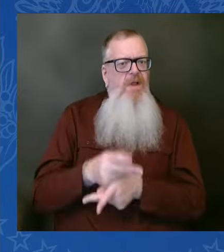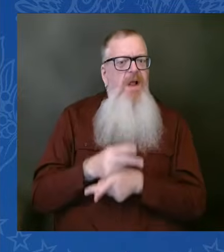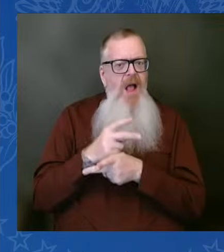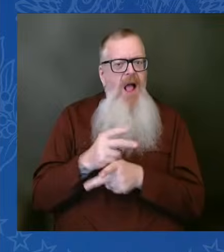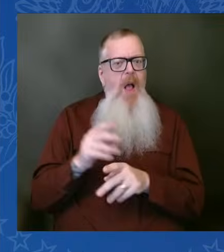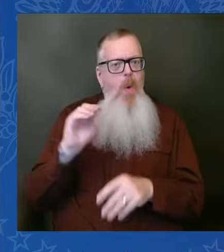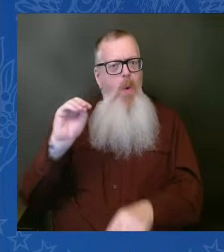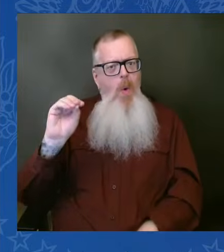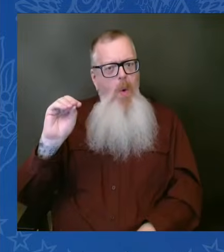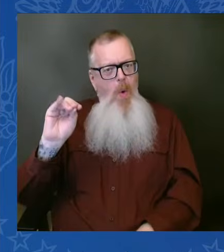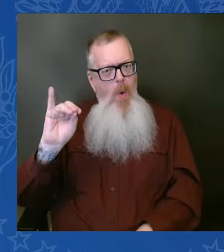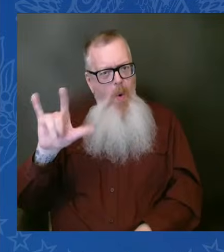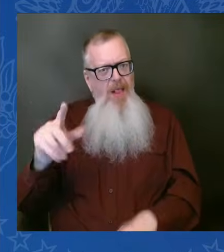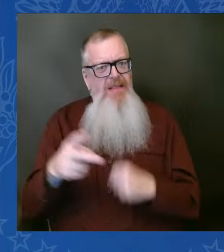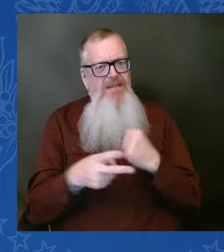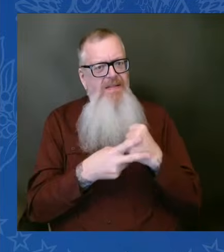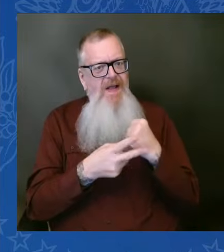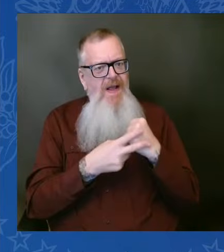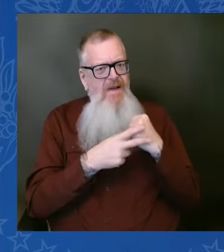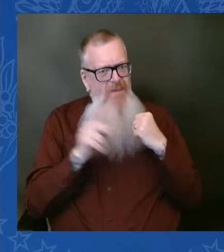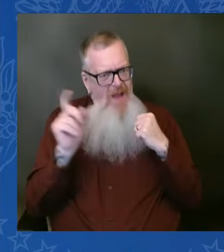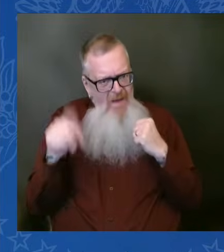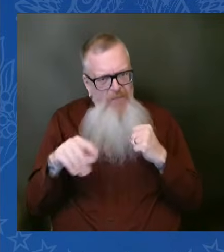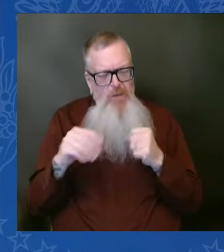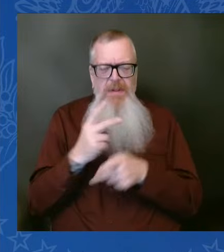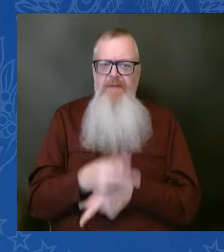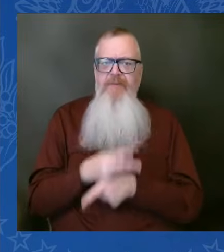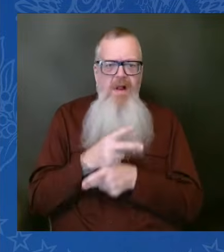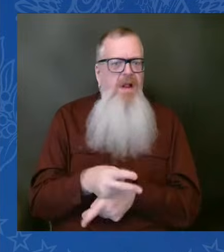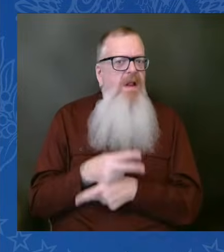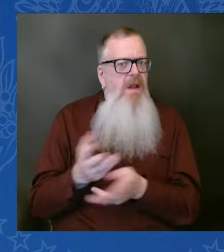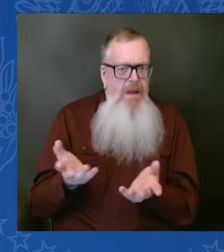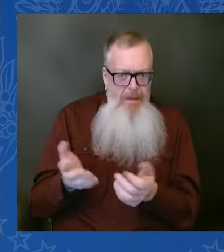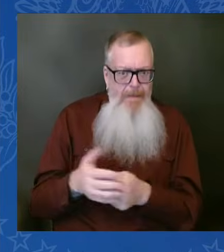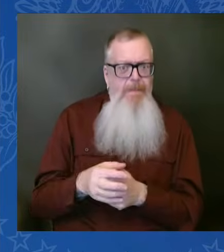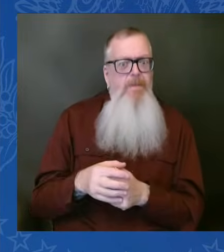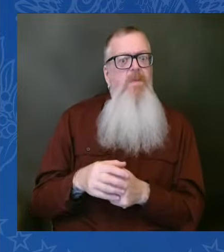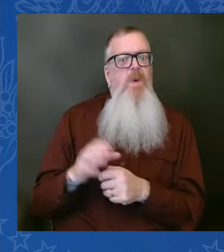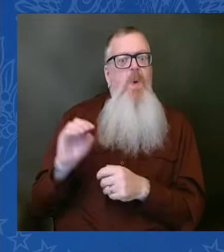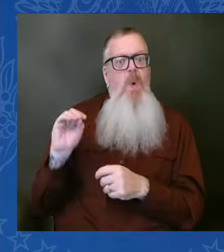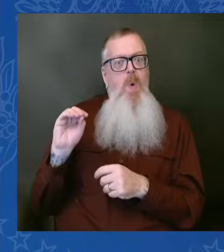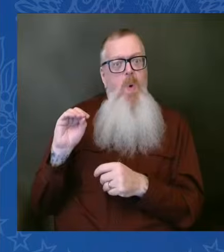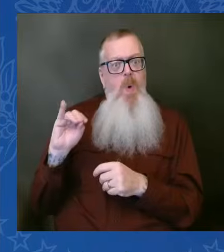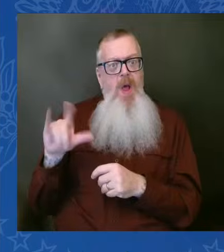And -- and we challenged the oil and gas companies to take their record profits and invest more in production --